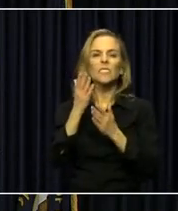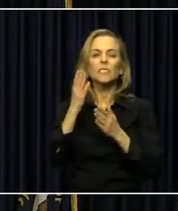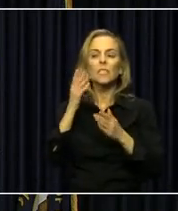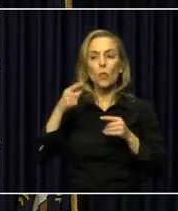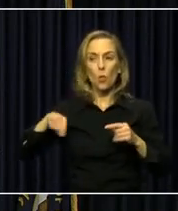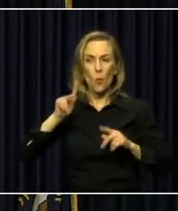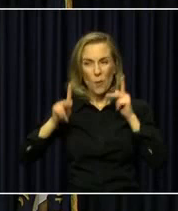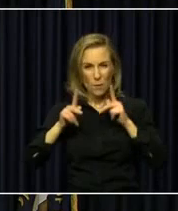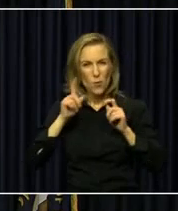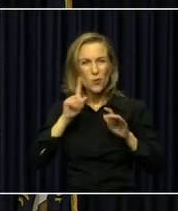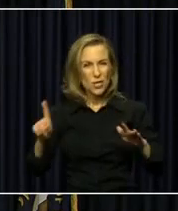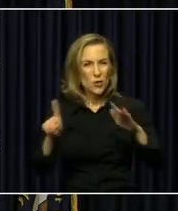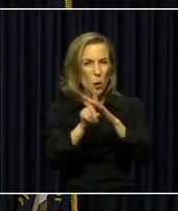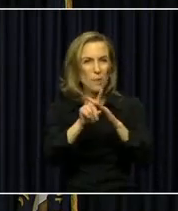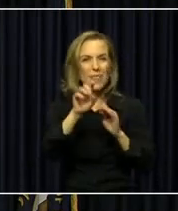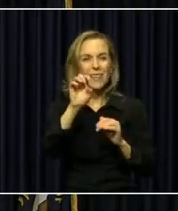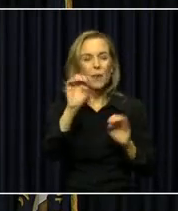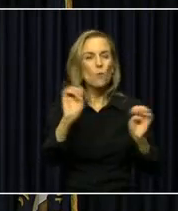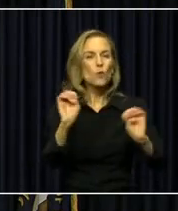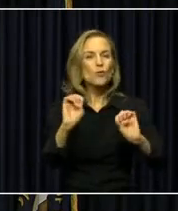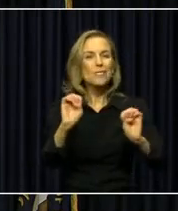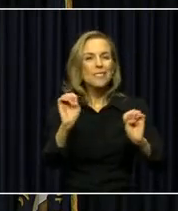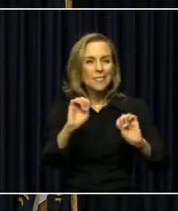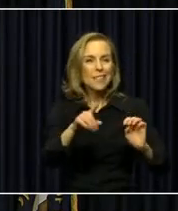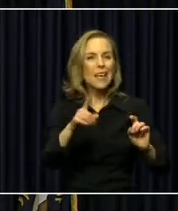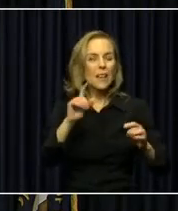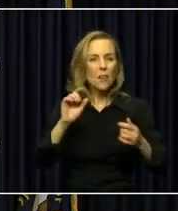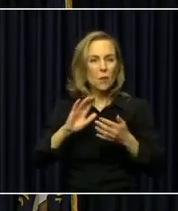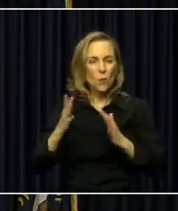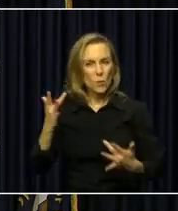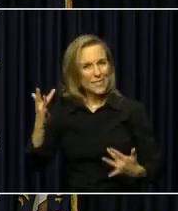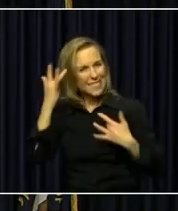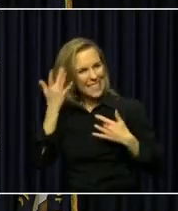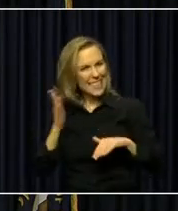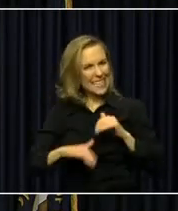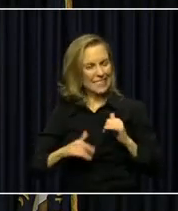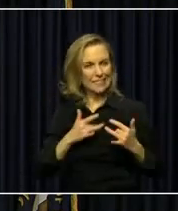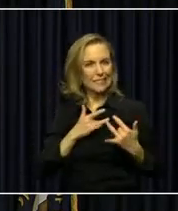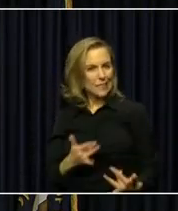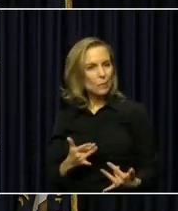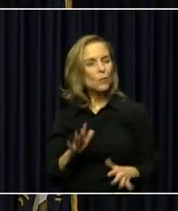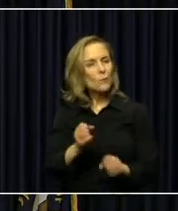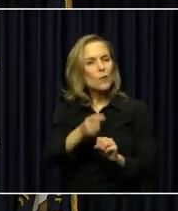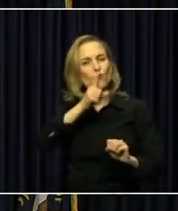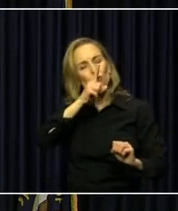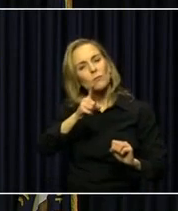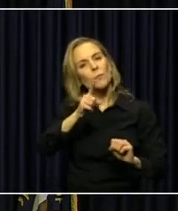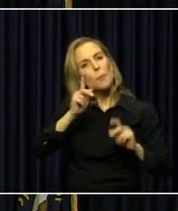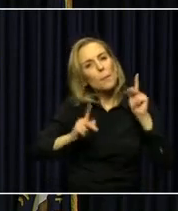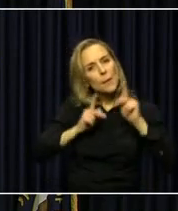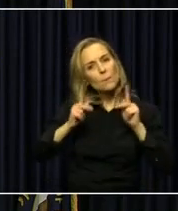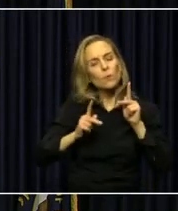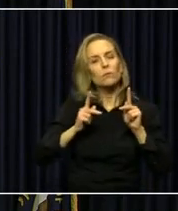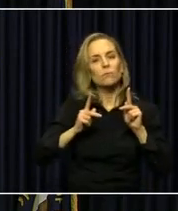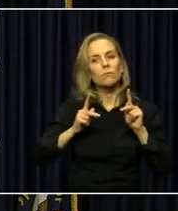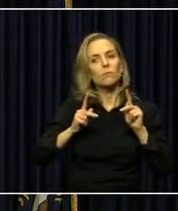STEPS. YOU HAVE SEEN NELSON COUNTY TAKE SOME REAL STEPS. WE TRUST THAT TO THOSE LOCAL HEALTH DEPARTMENTS.